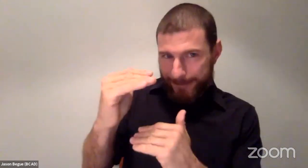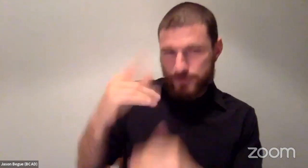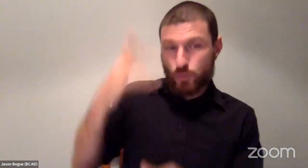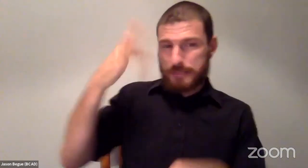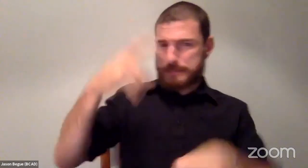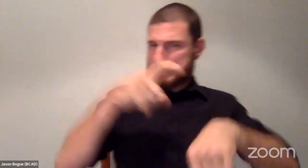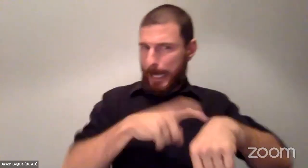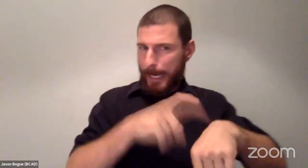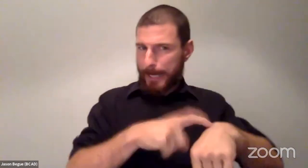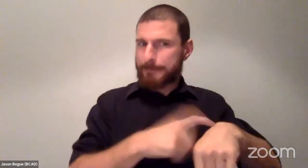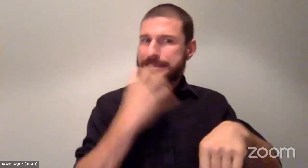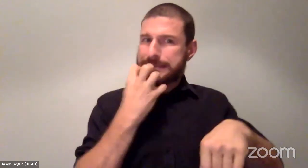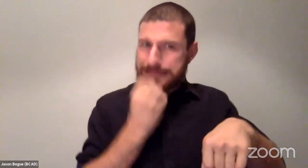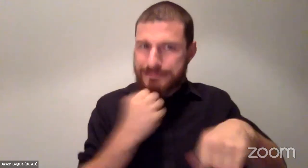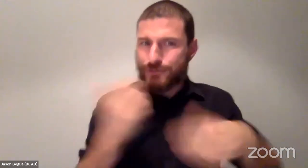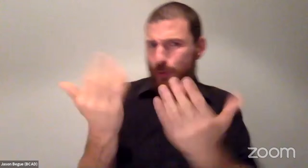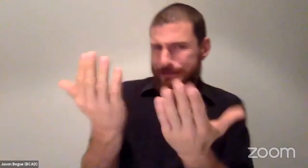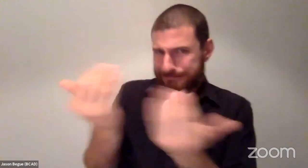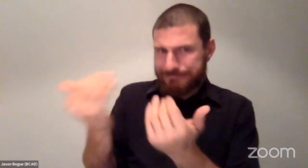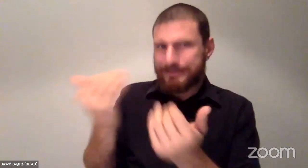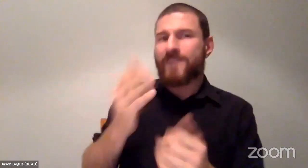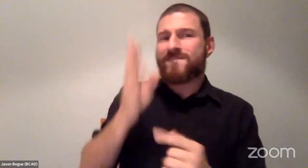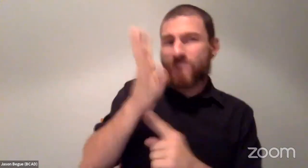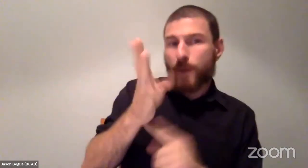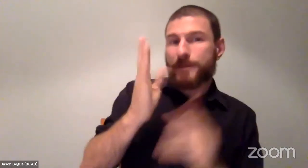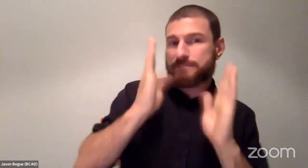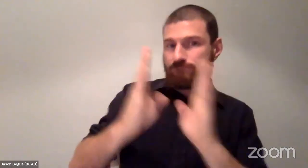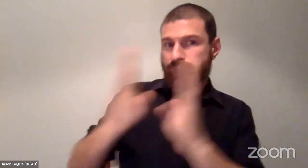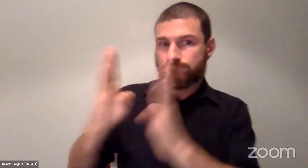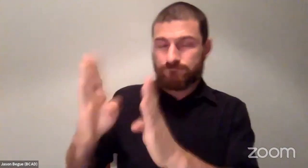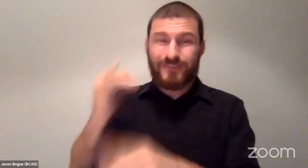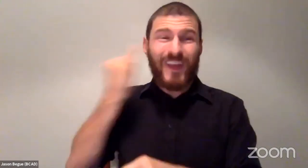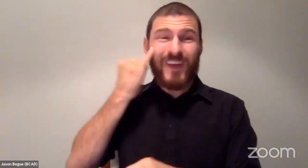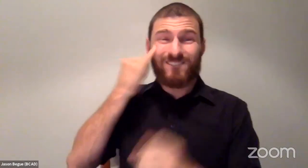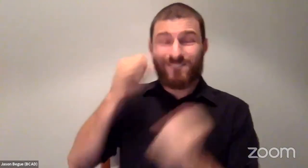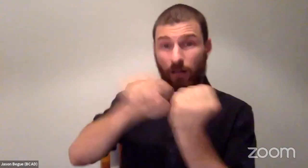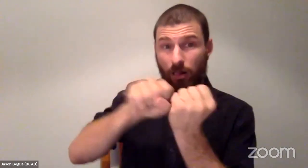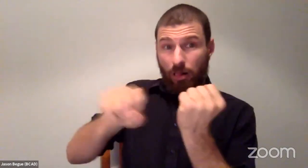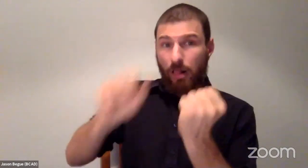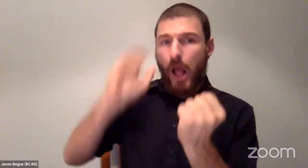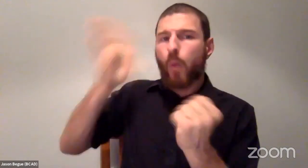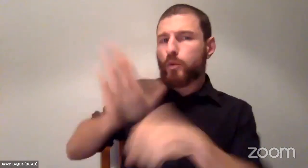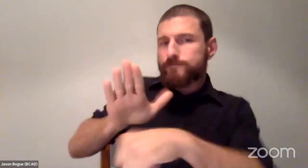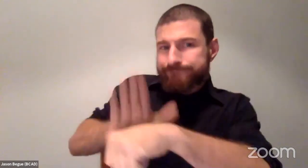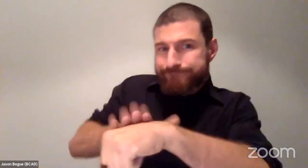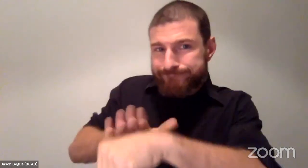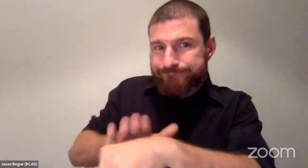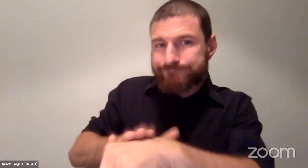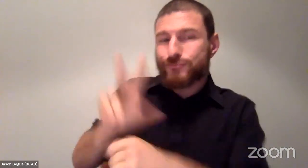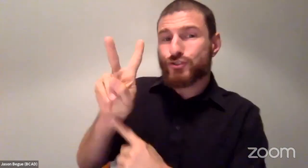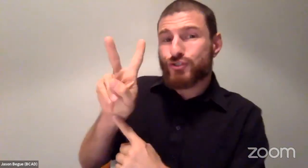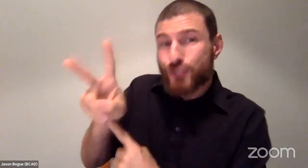Each have four minutes. We want to be cognizant of time for them to respond to the questions.